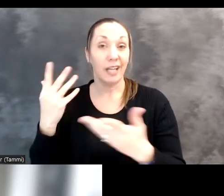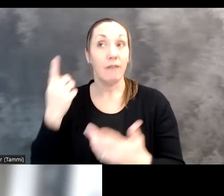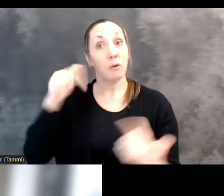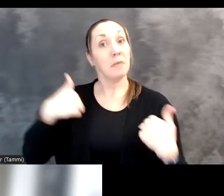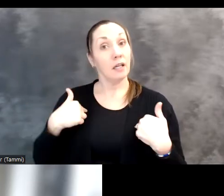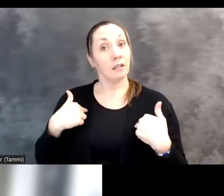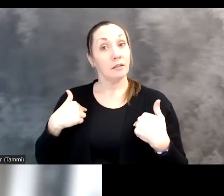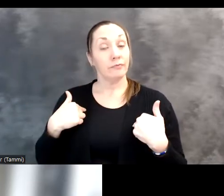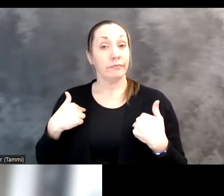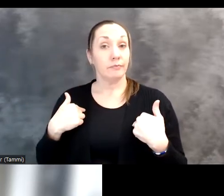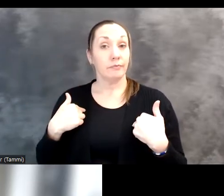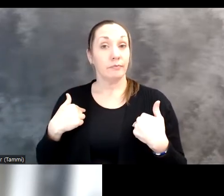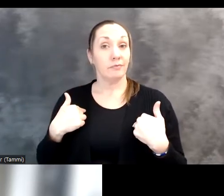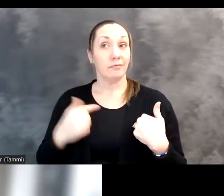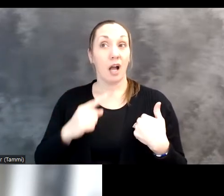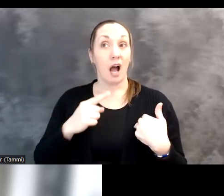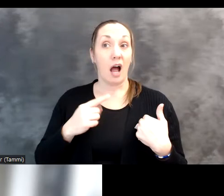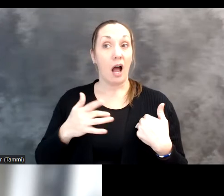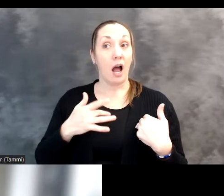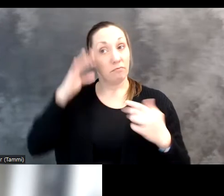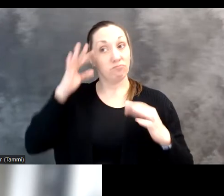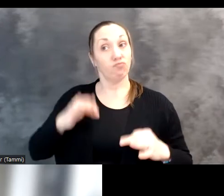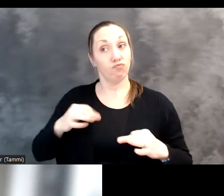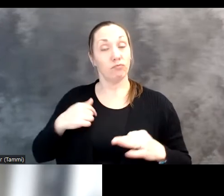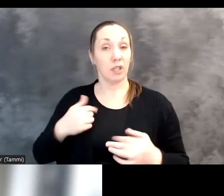be. It was certainly something that you had to consider, is it worth the